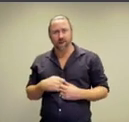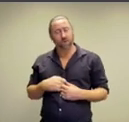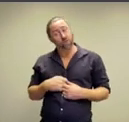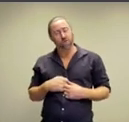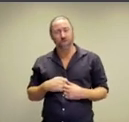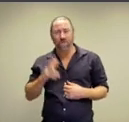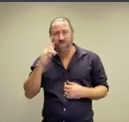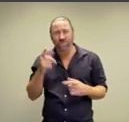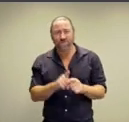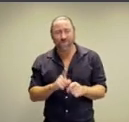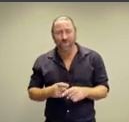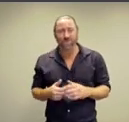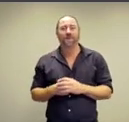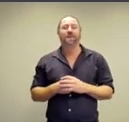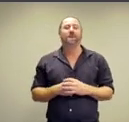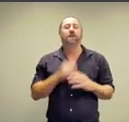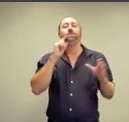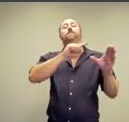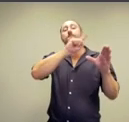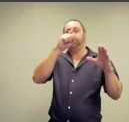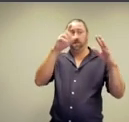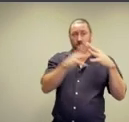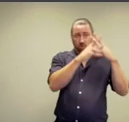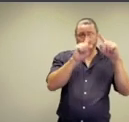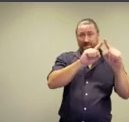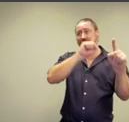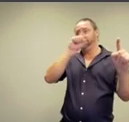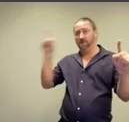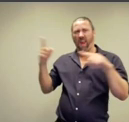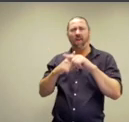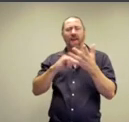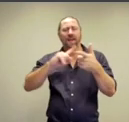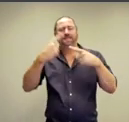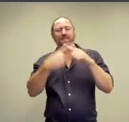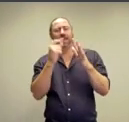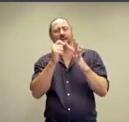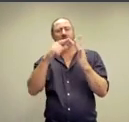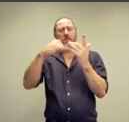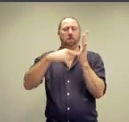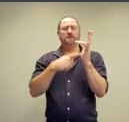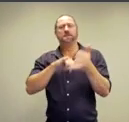jackets. Hot tip. Now across the pond at the same time, the Sex,